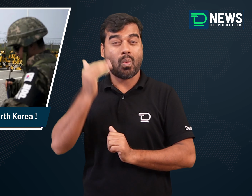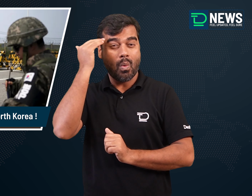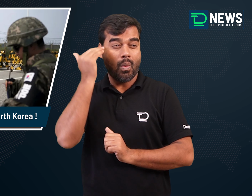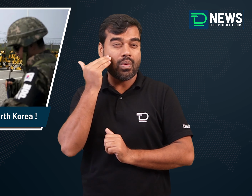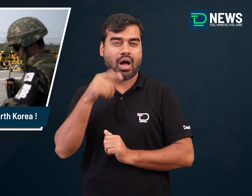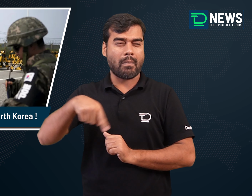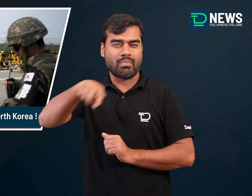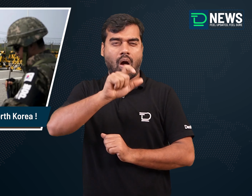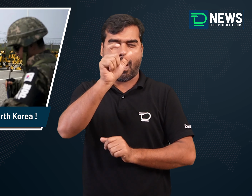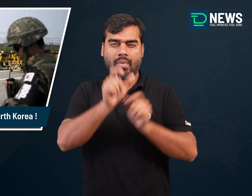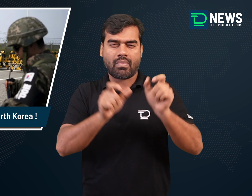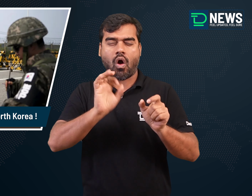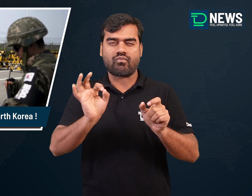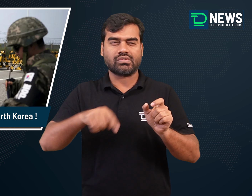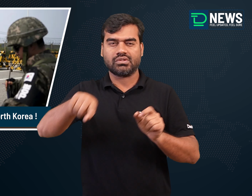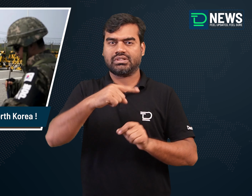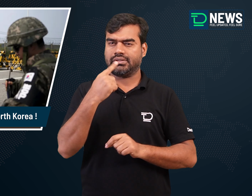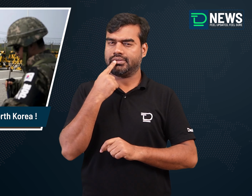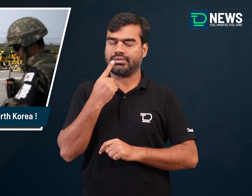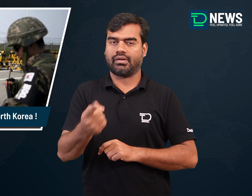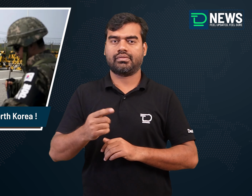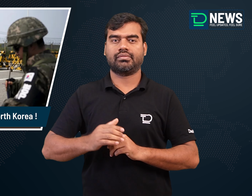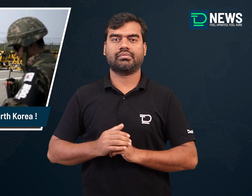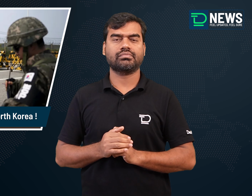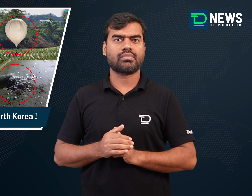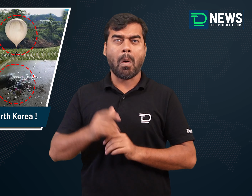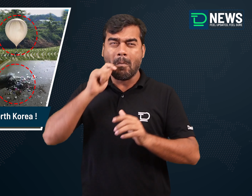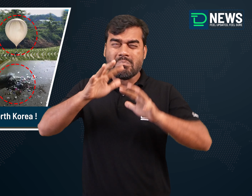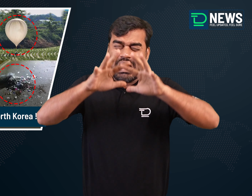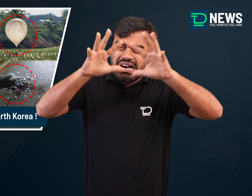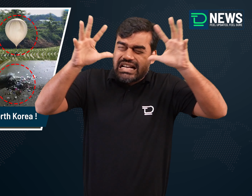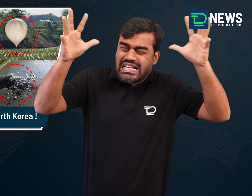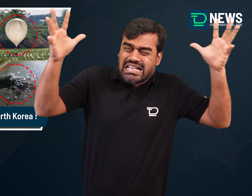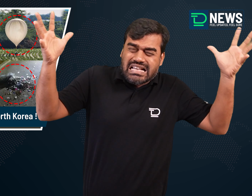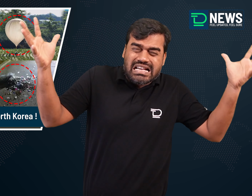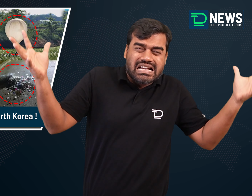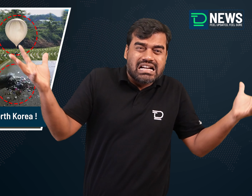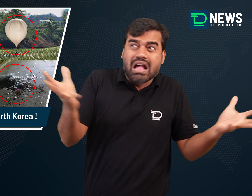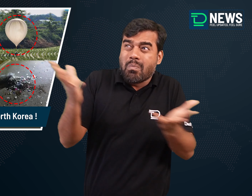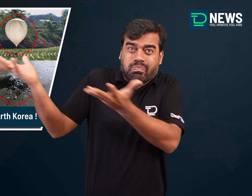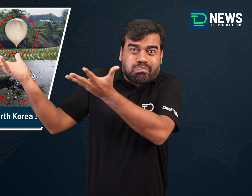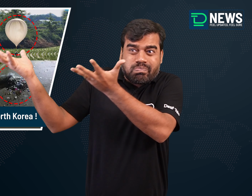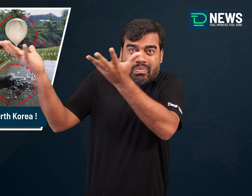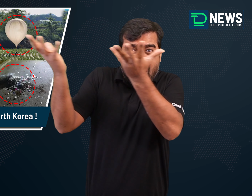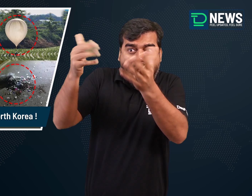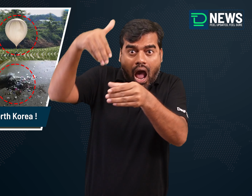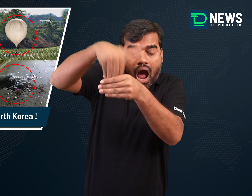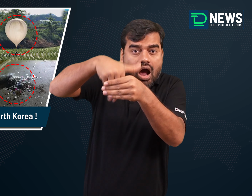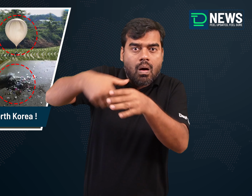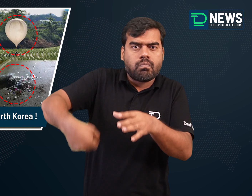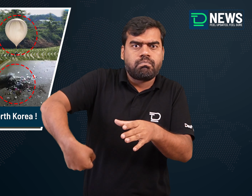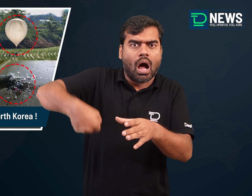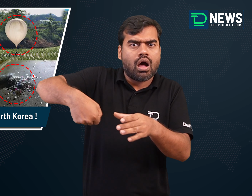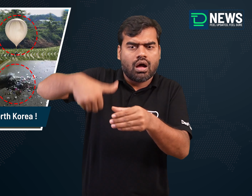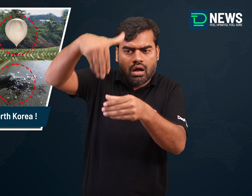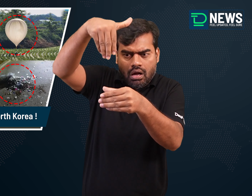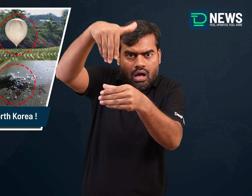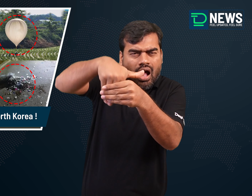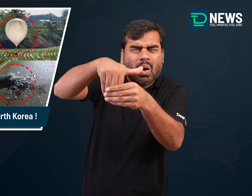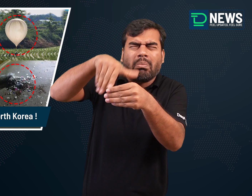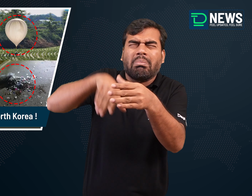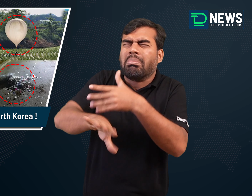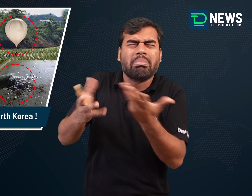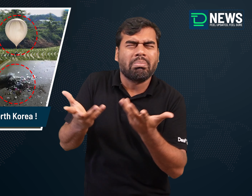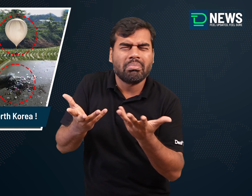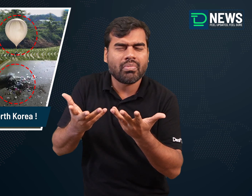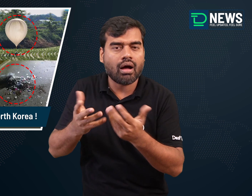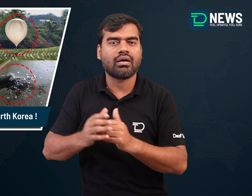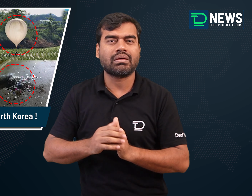South Korean officials said that these bags carried by the balloons contained